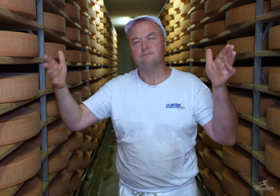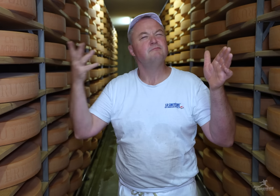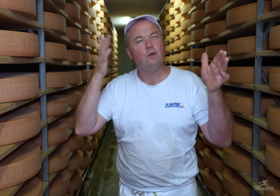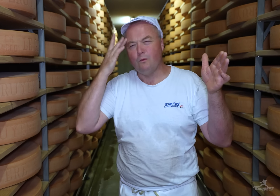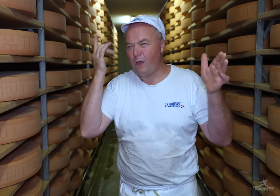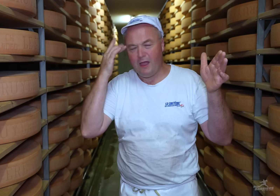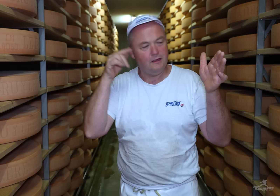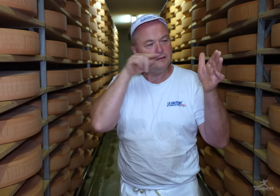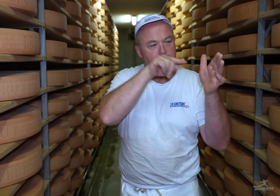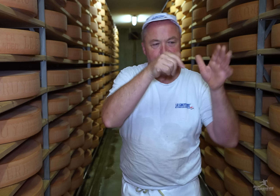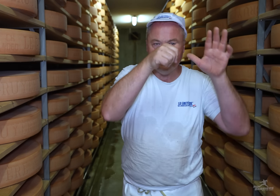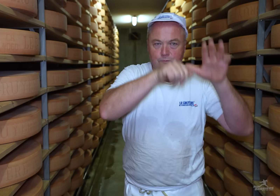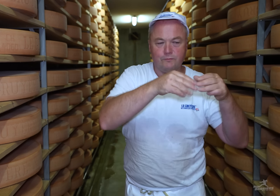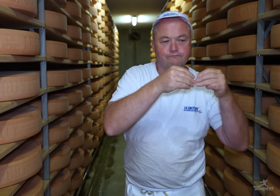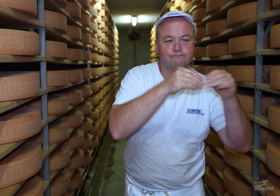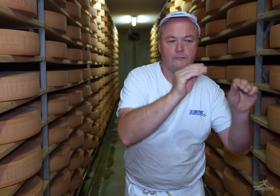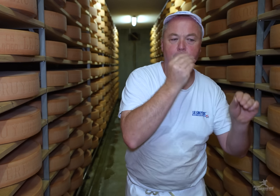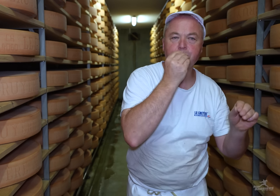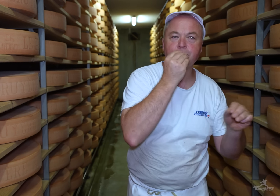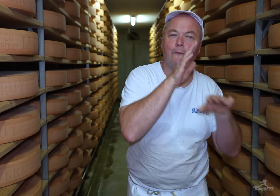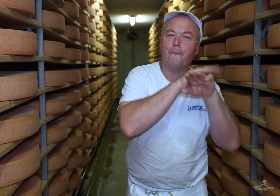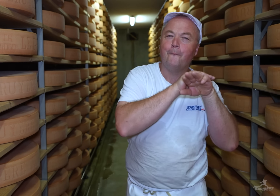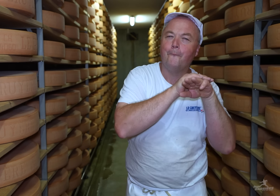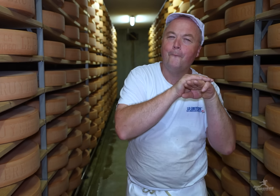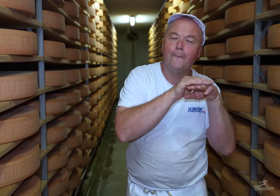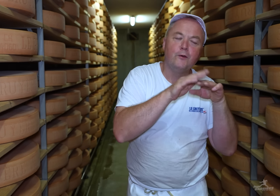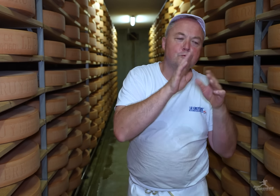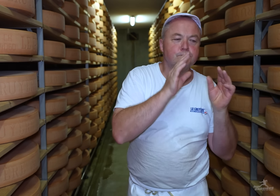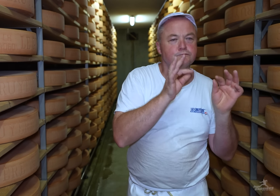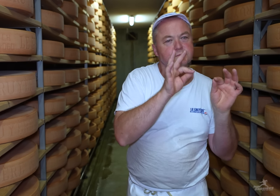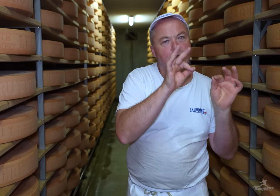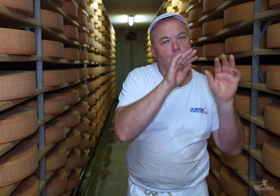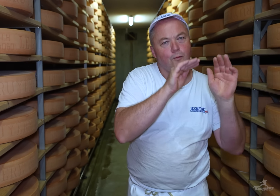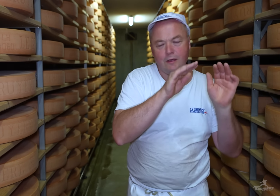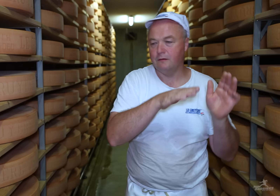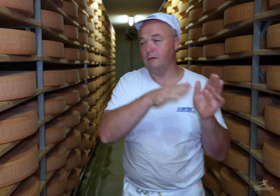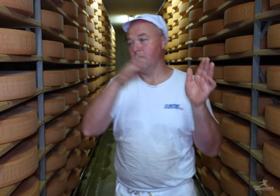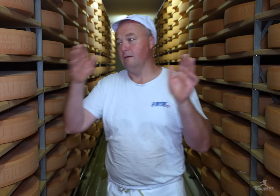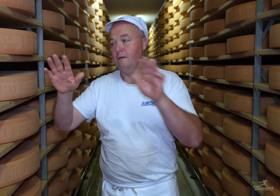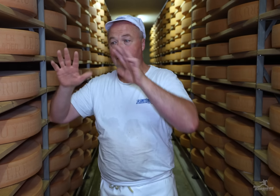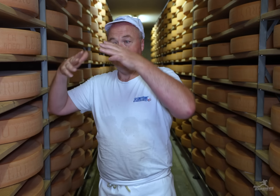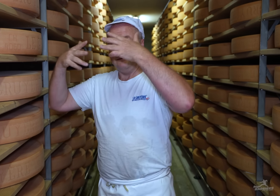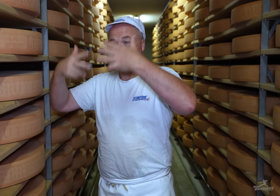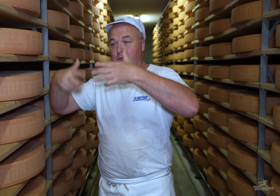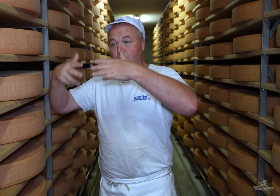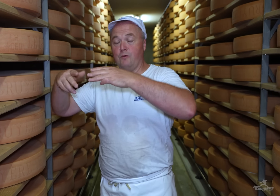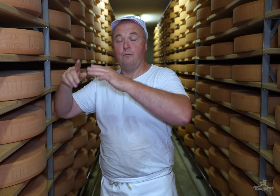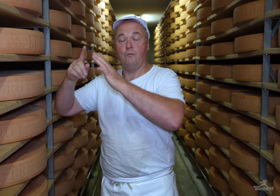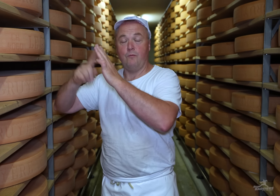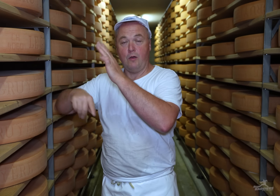We sell the six-month cheese for smooth, mellow flavors, and the eighteen-month cheese for